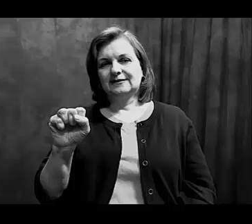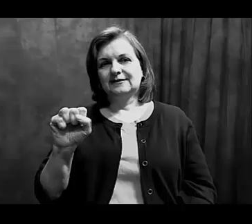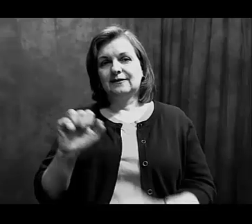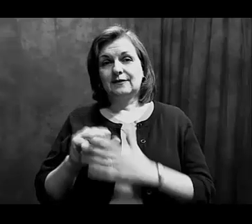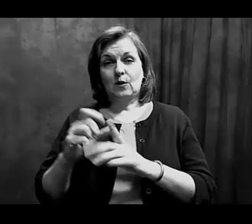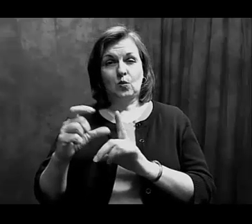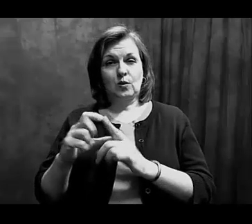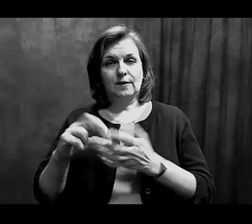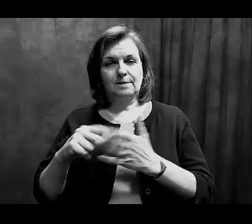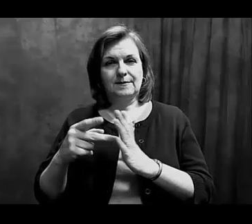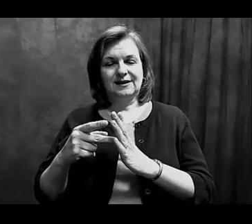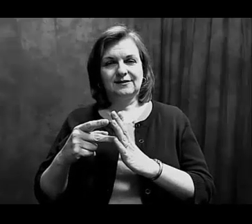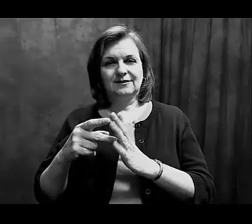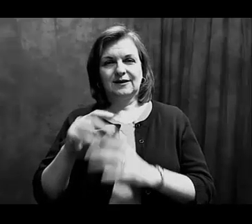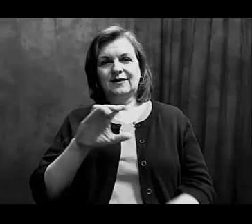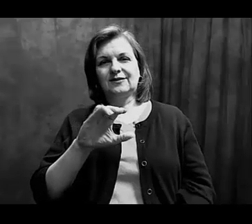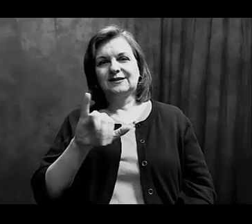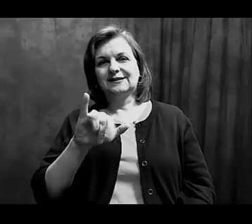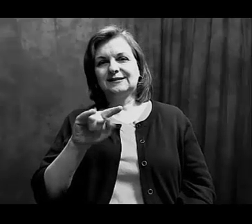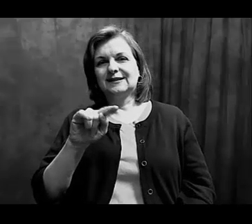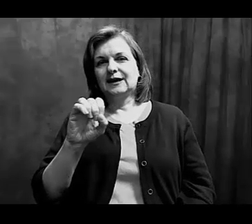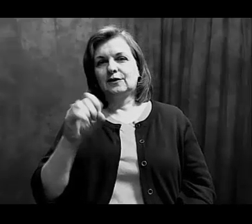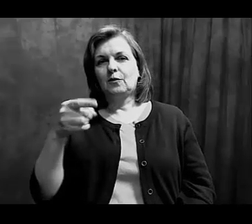of the cytoplasm